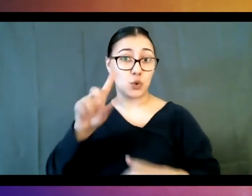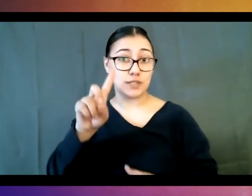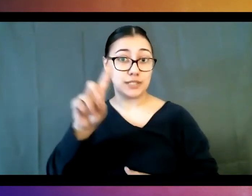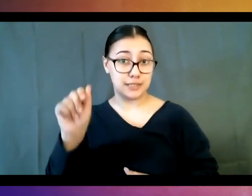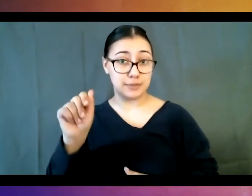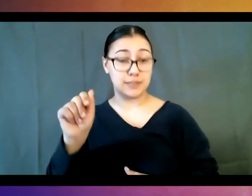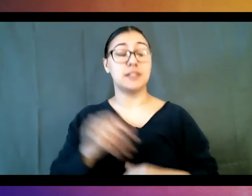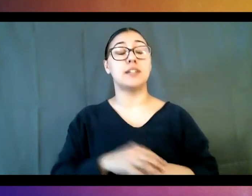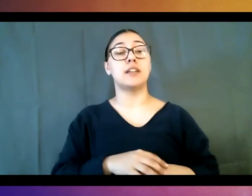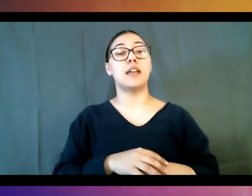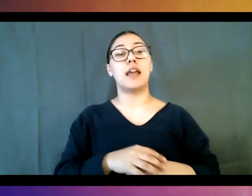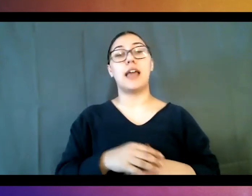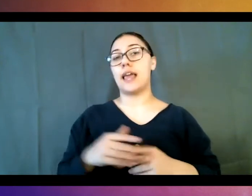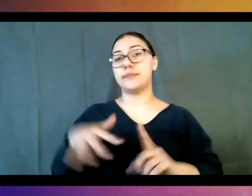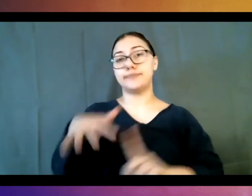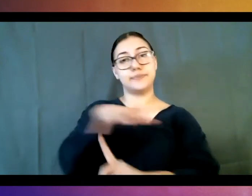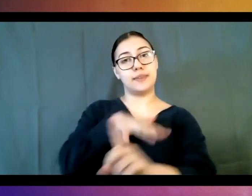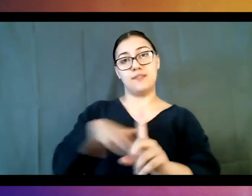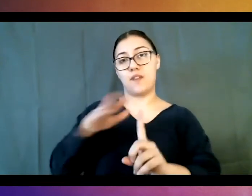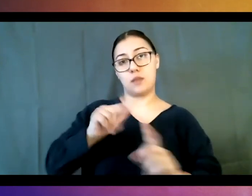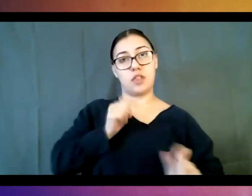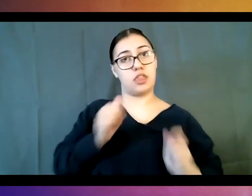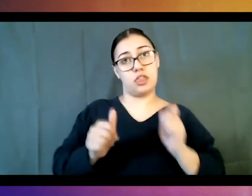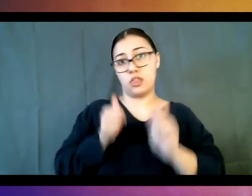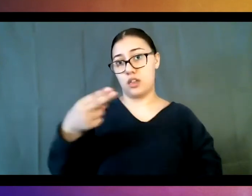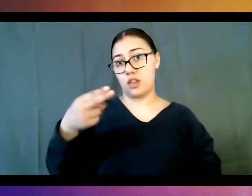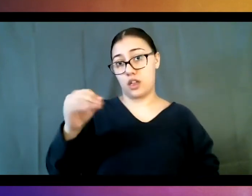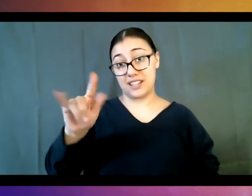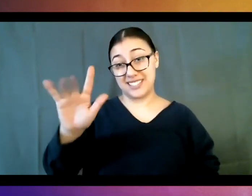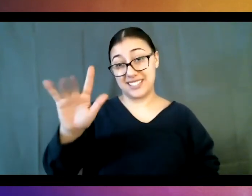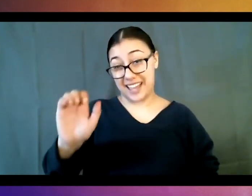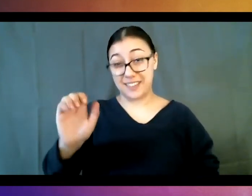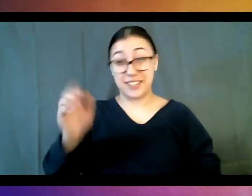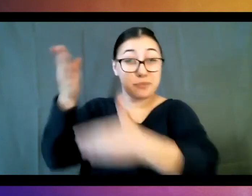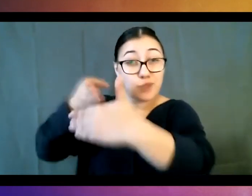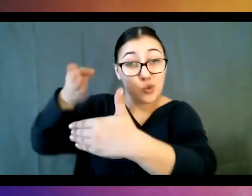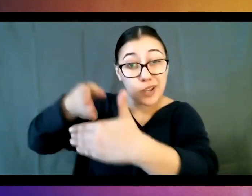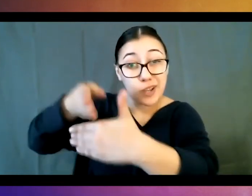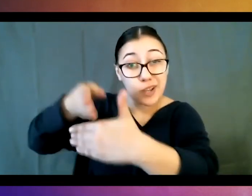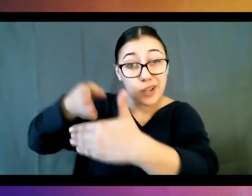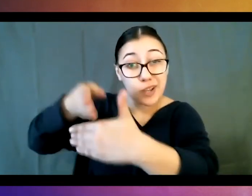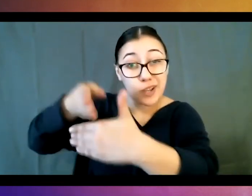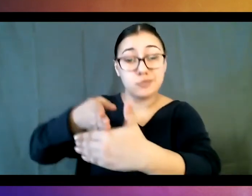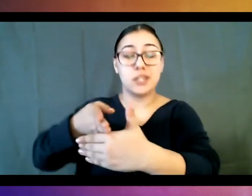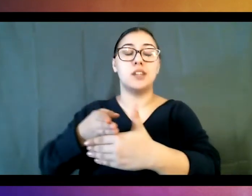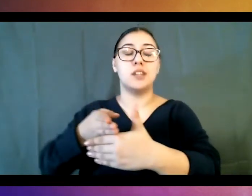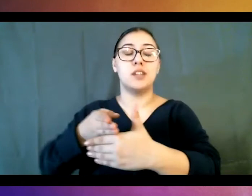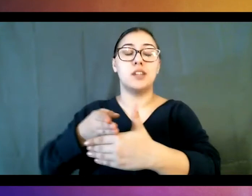including harassment or intimidation based on one's protected class.